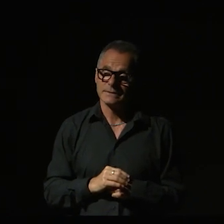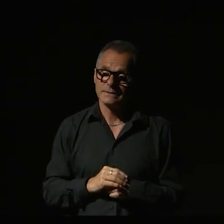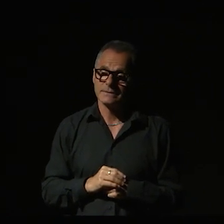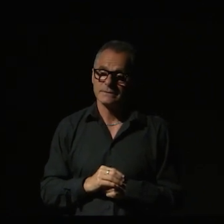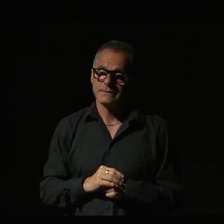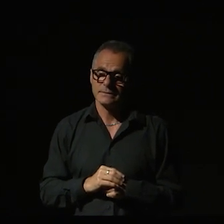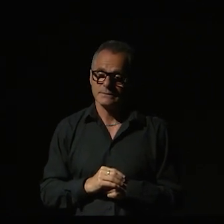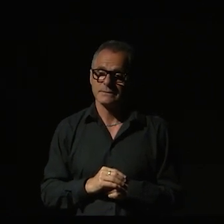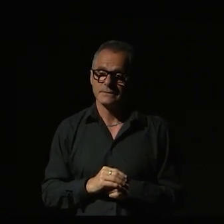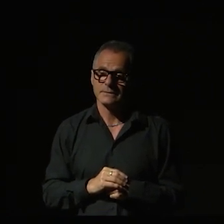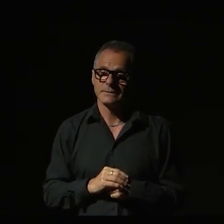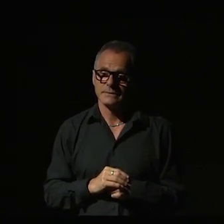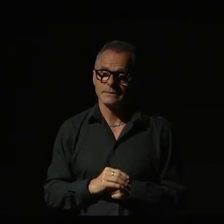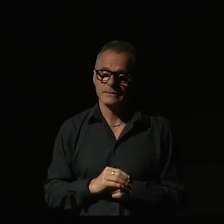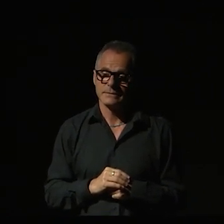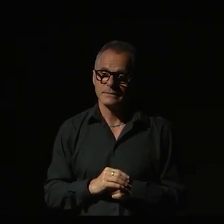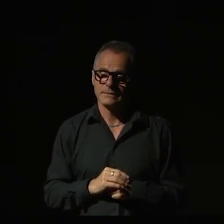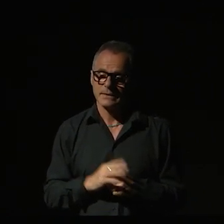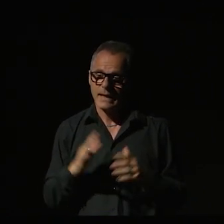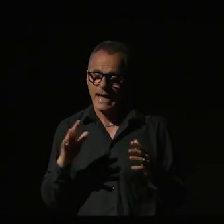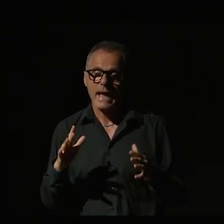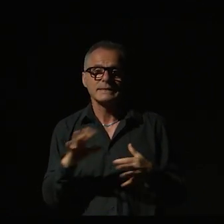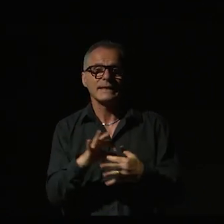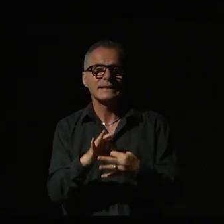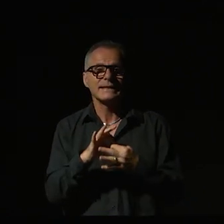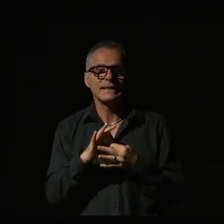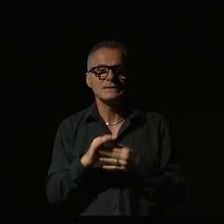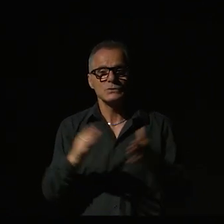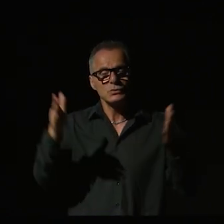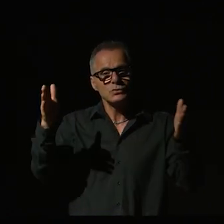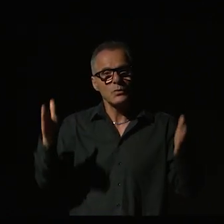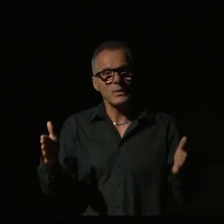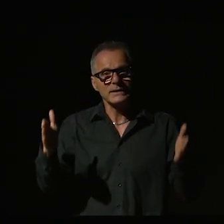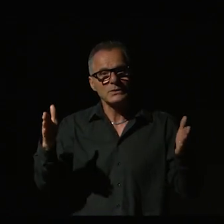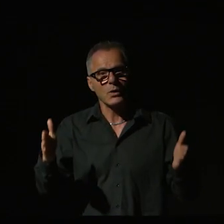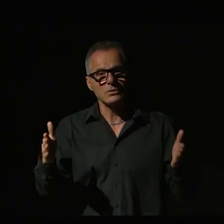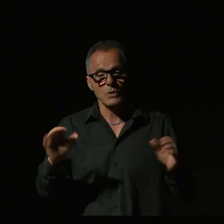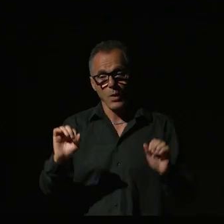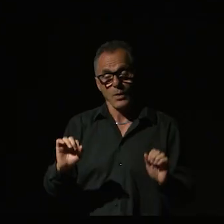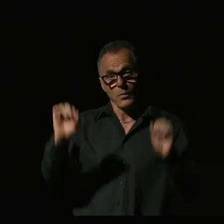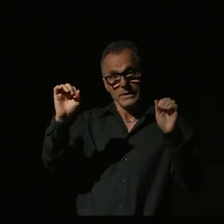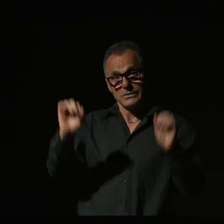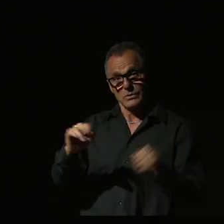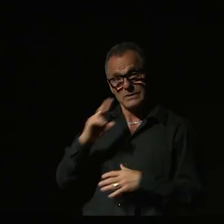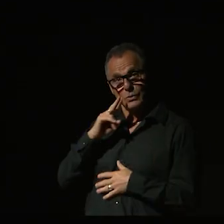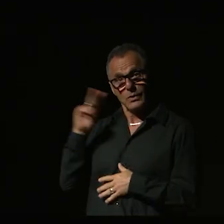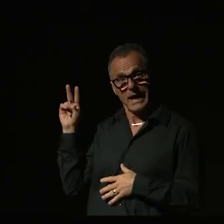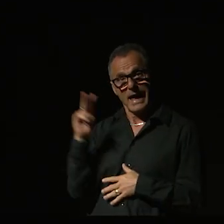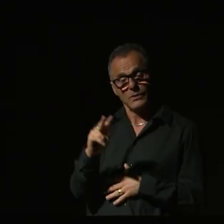the wall with the scenery, with the, sorry, with the windows that face the garden site. It's maybe something to consider